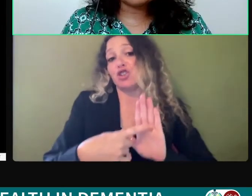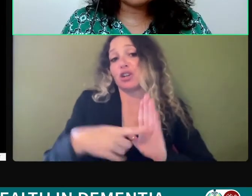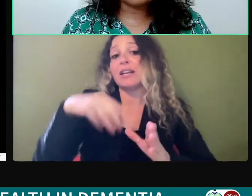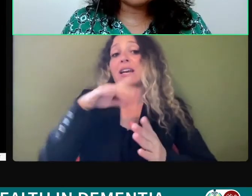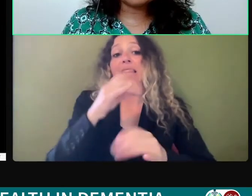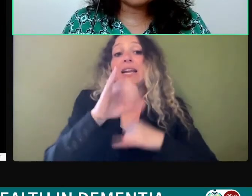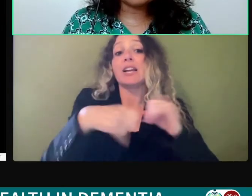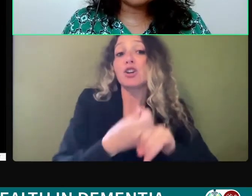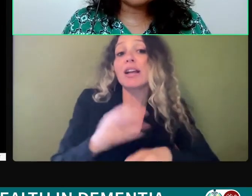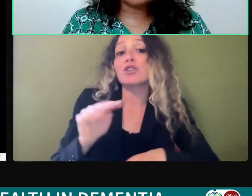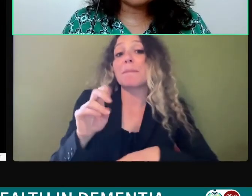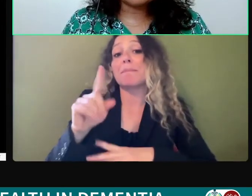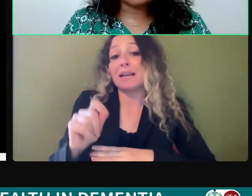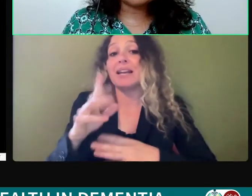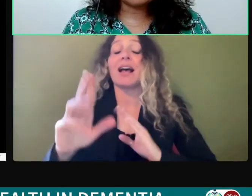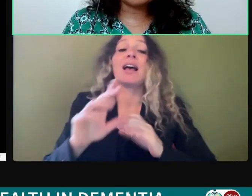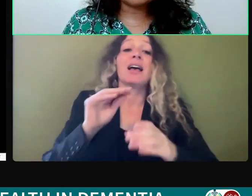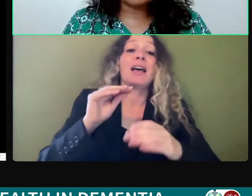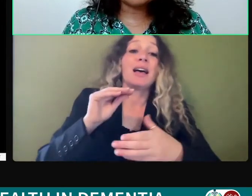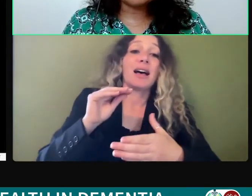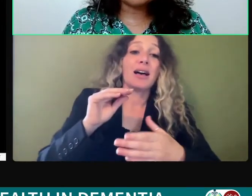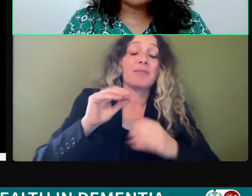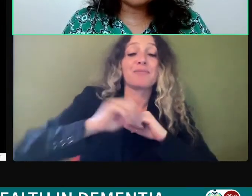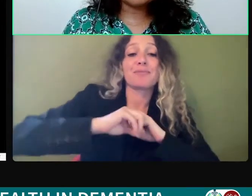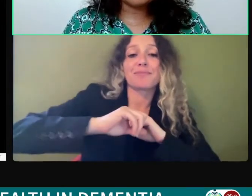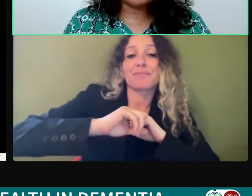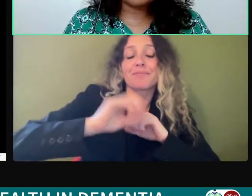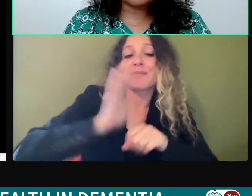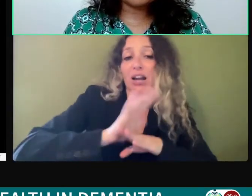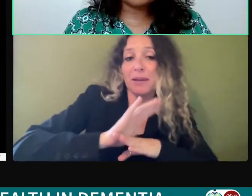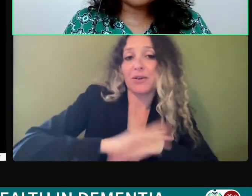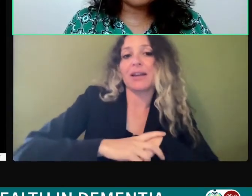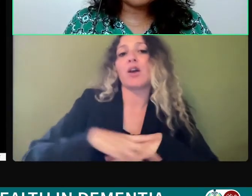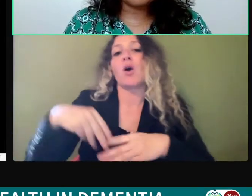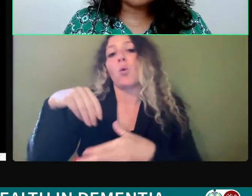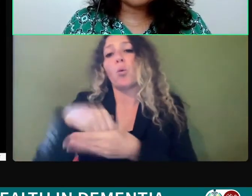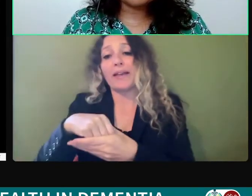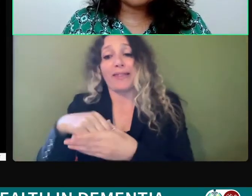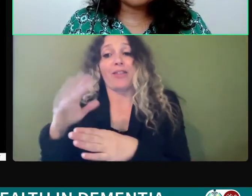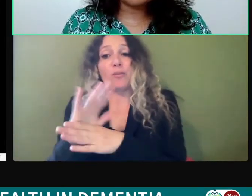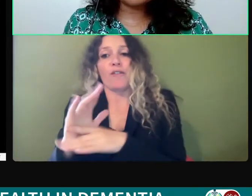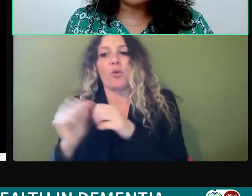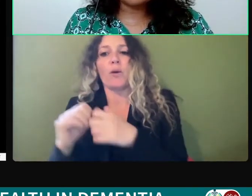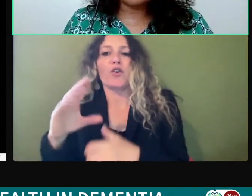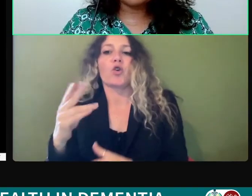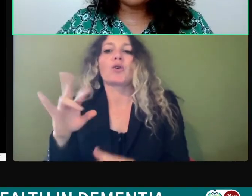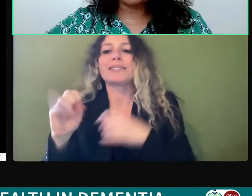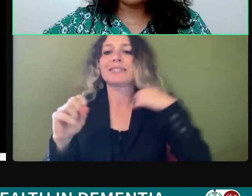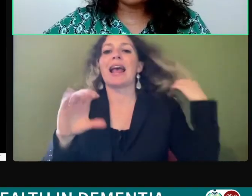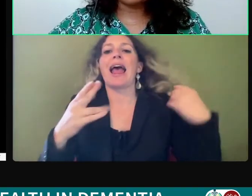How To Stay Young in the Docu series limitless with Chris Hemsworth, thank you so much for joining us today, Dr Sha. >> Sharon Sha: Happy to be here,